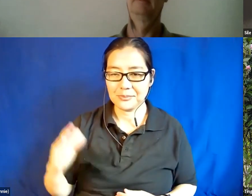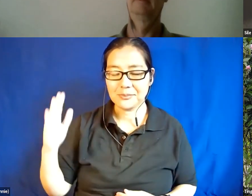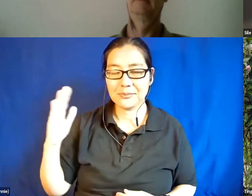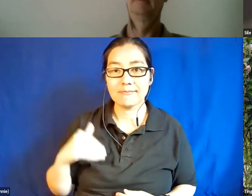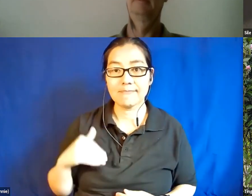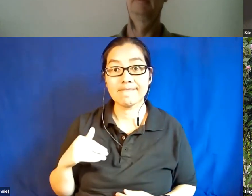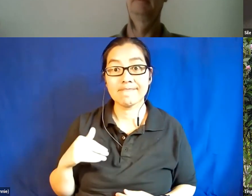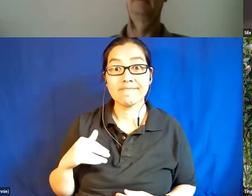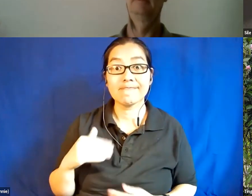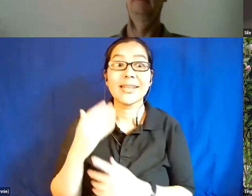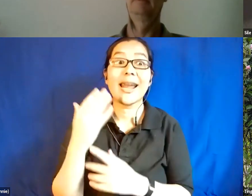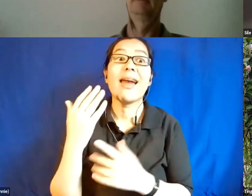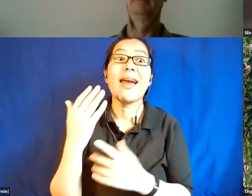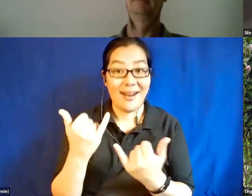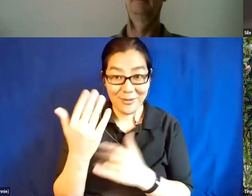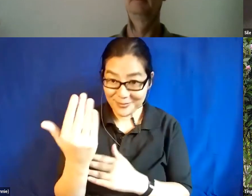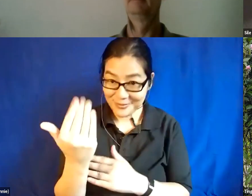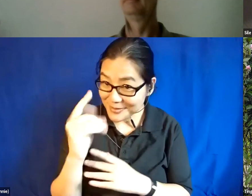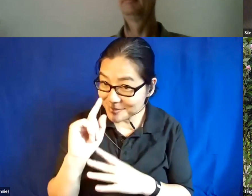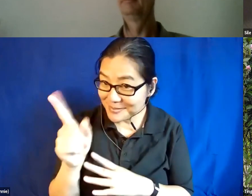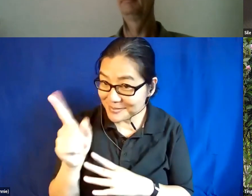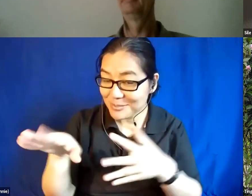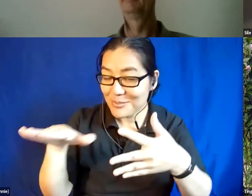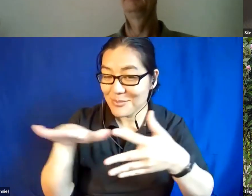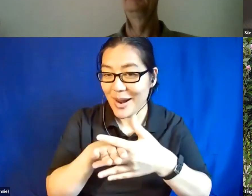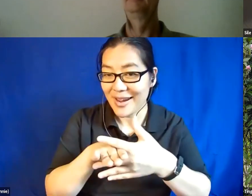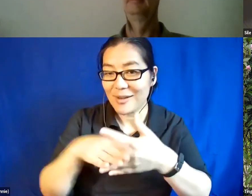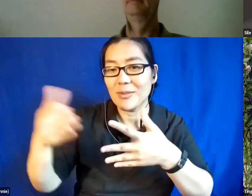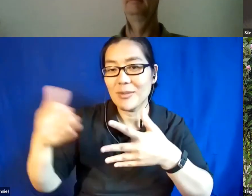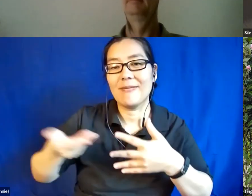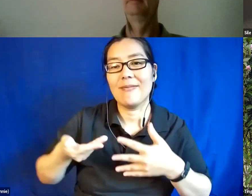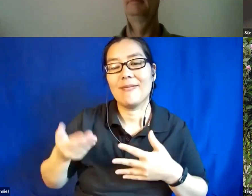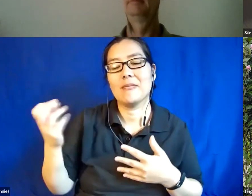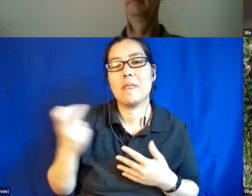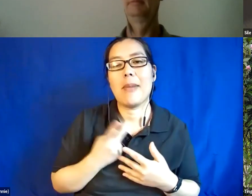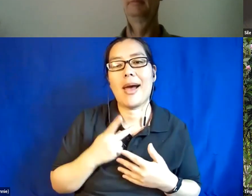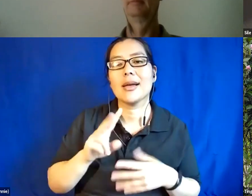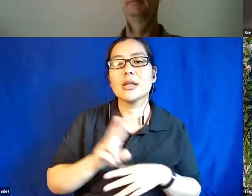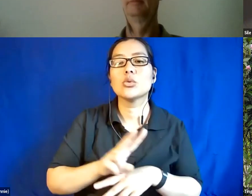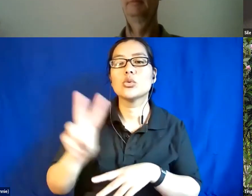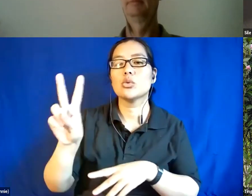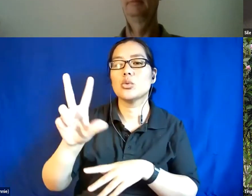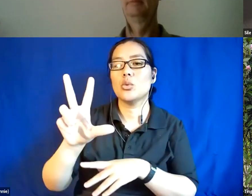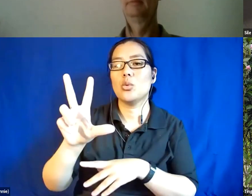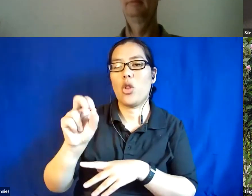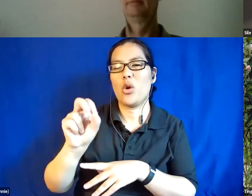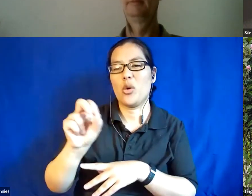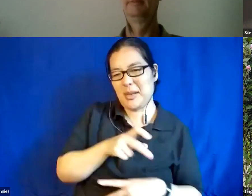15-minute break. So we invite you to come back at two th 2:30 p.m. Pacific time for our final